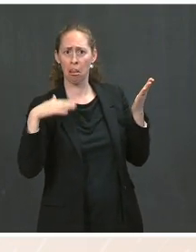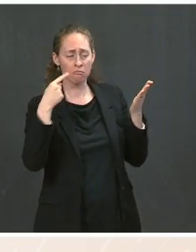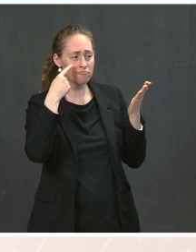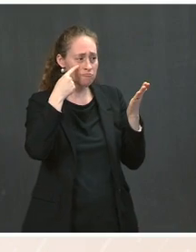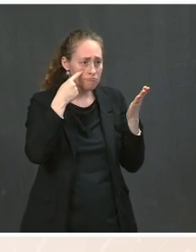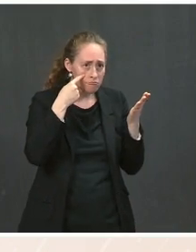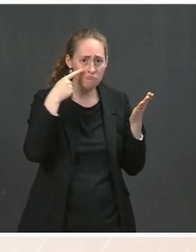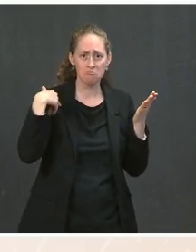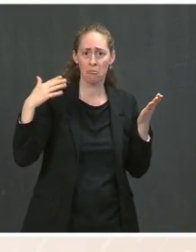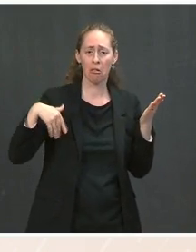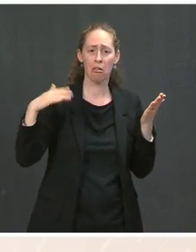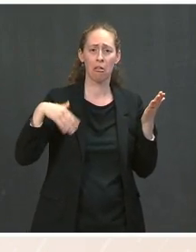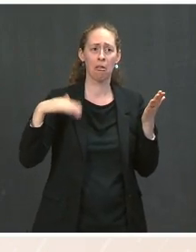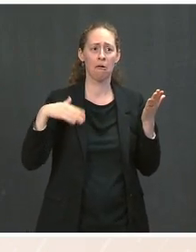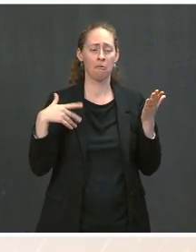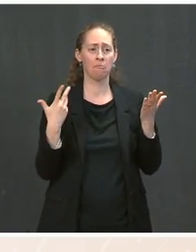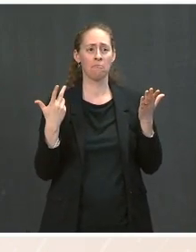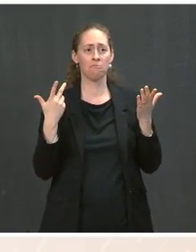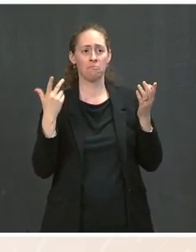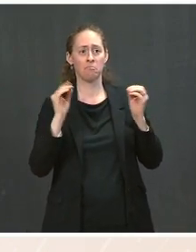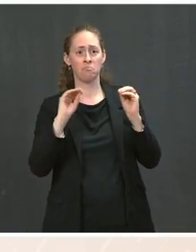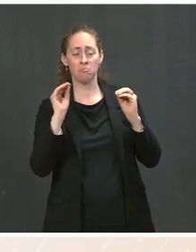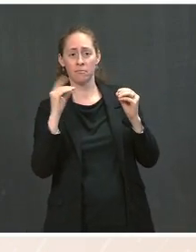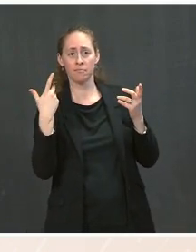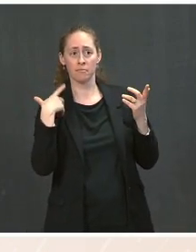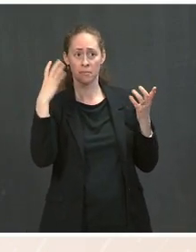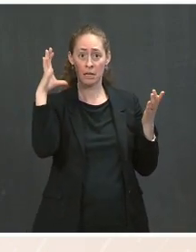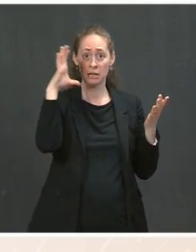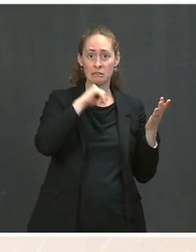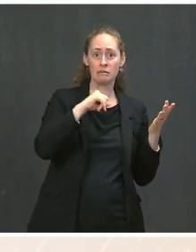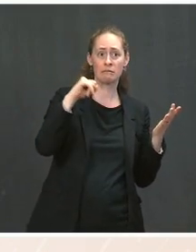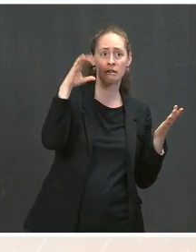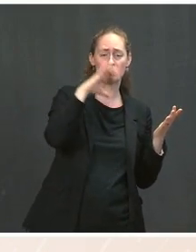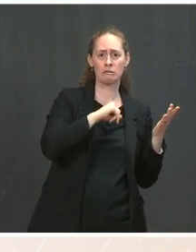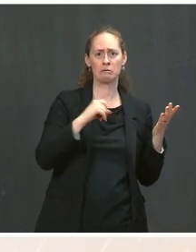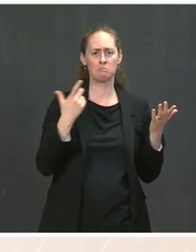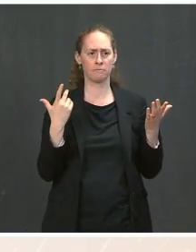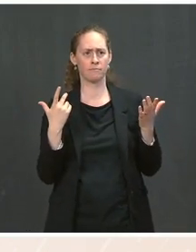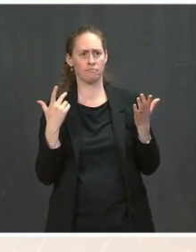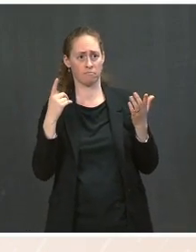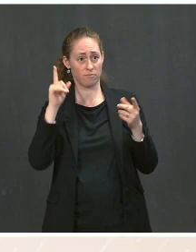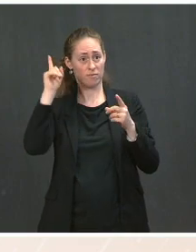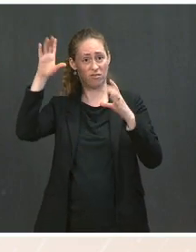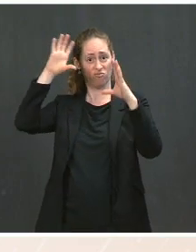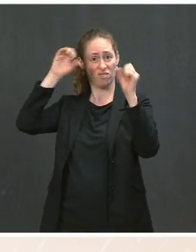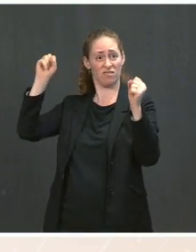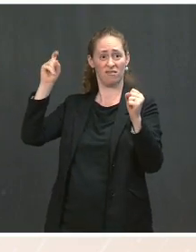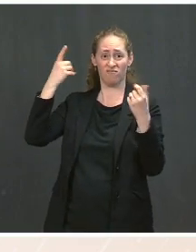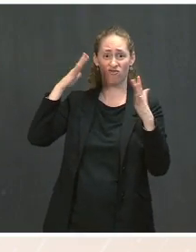so we're not going to speculate about hypotheticals. But from the outset, the President has said that he wants this to be a collaborative process